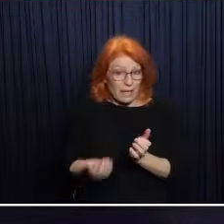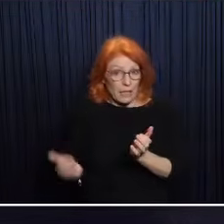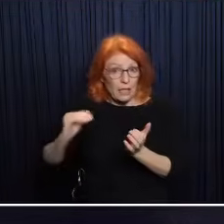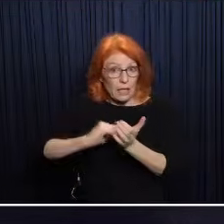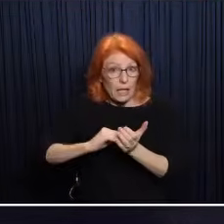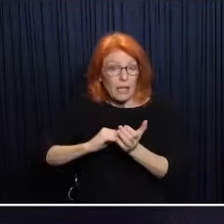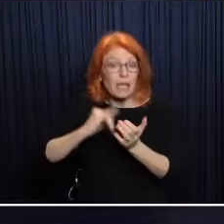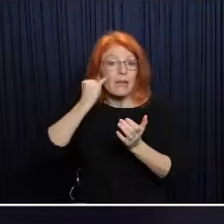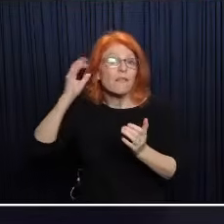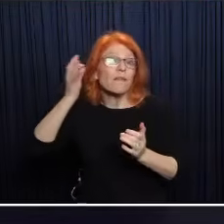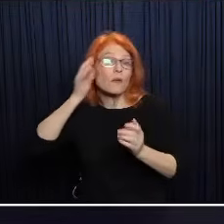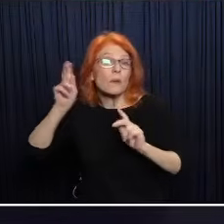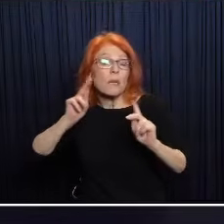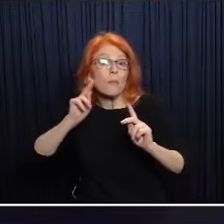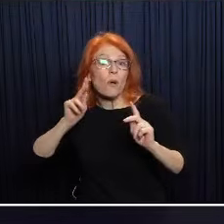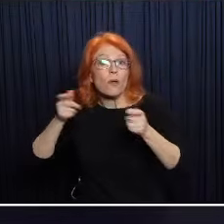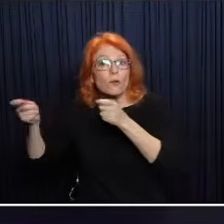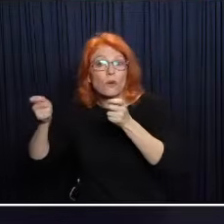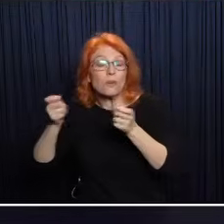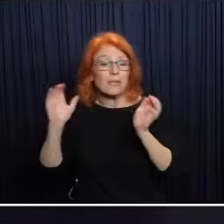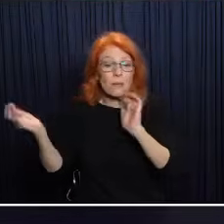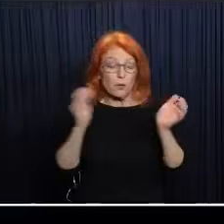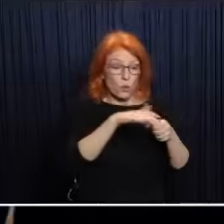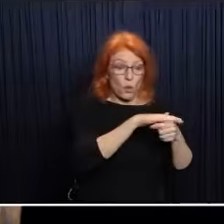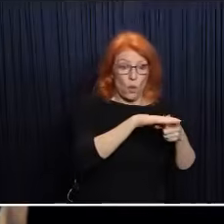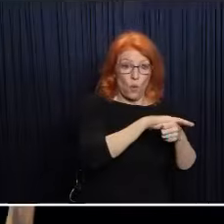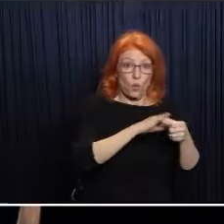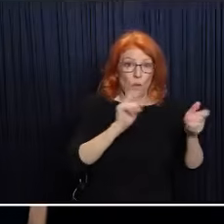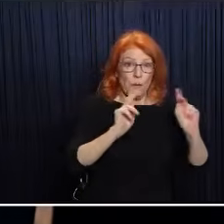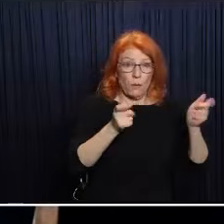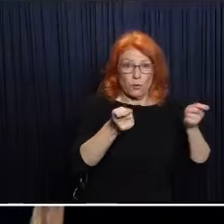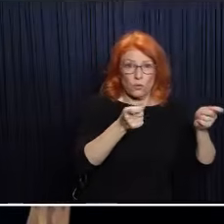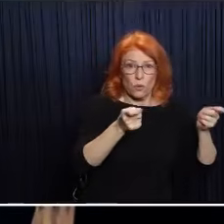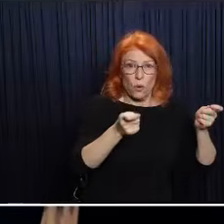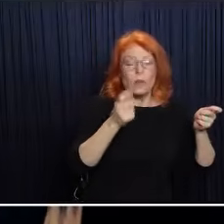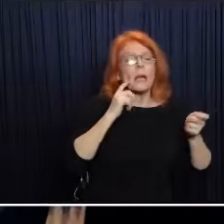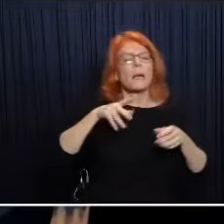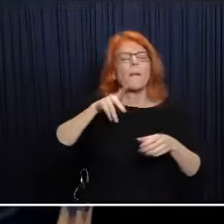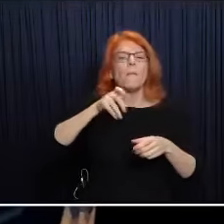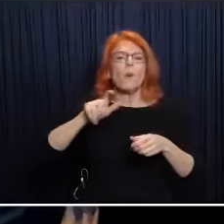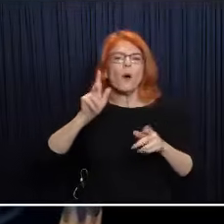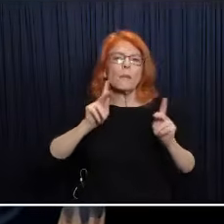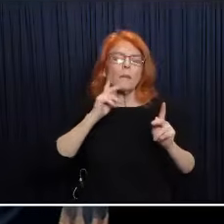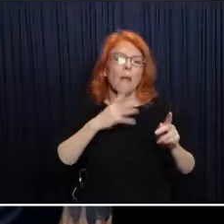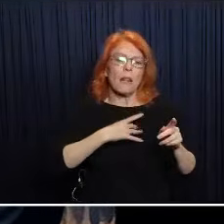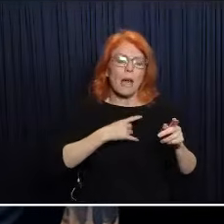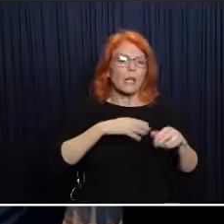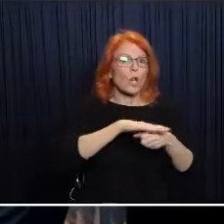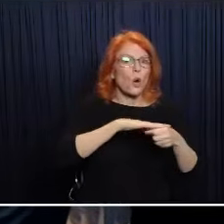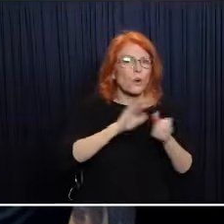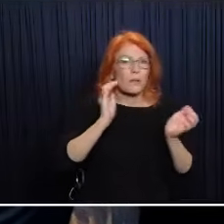AMONG ELECTIONS AND WILL THAT TRUST BE RE-CREATED IF FEDERAL